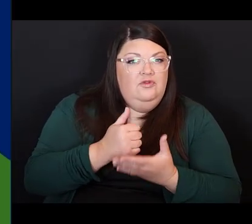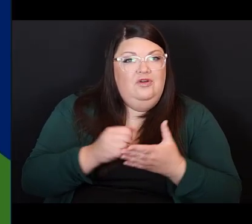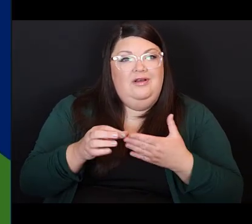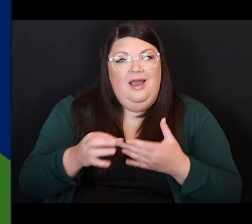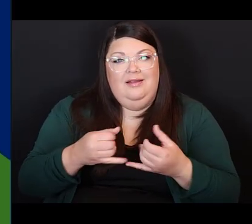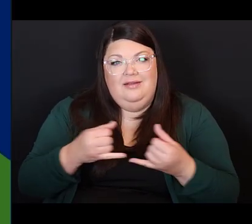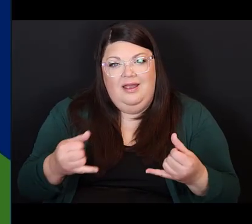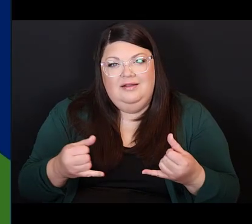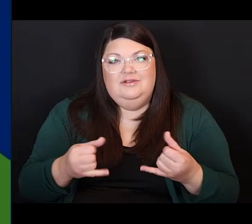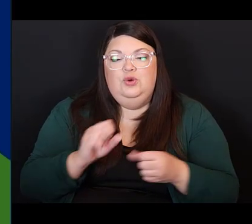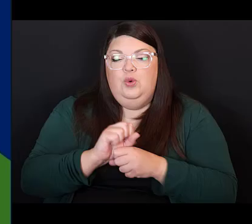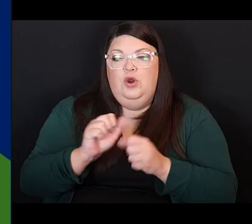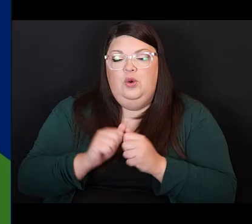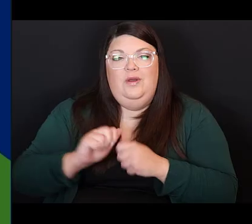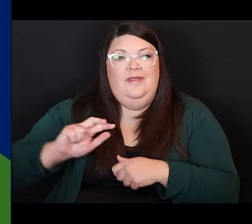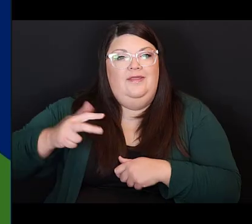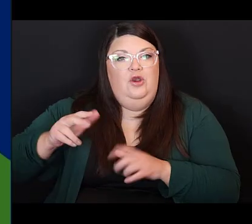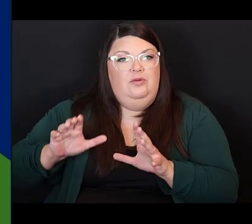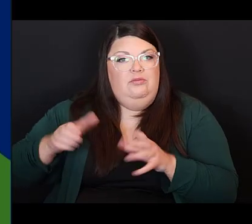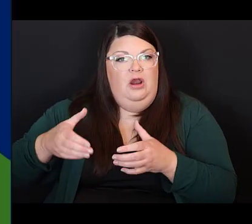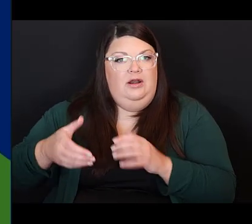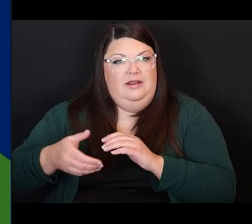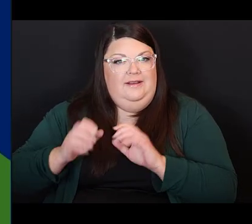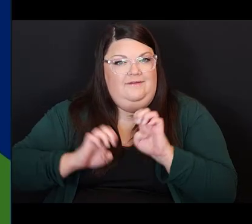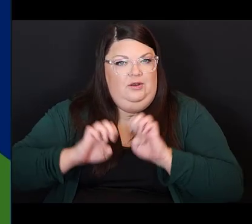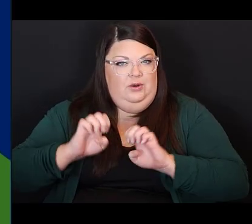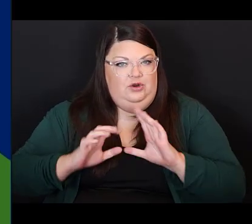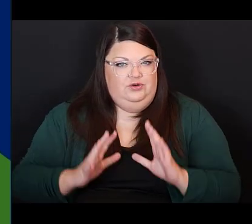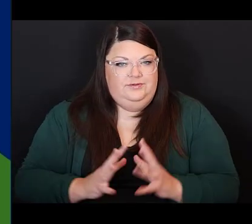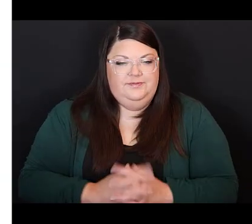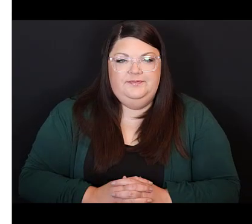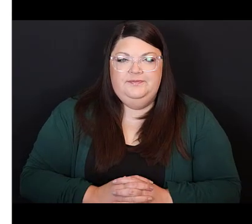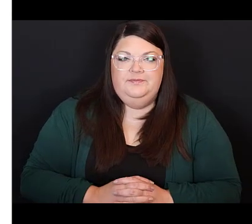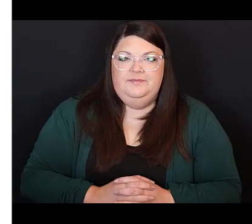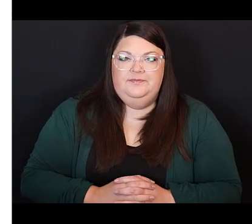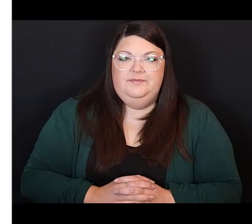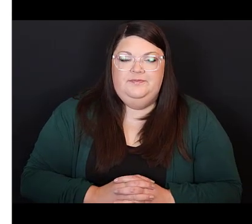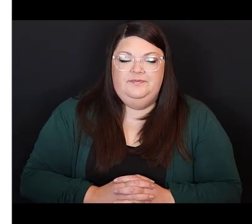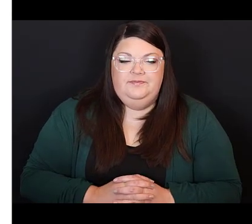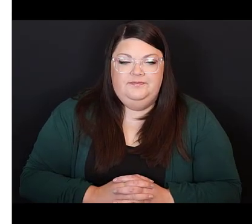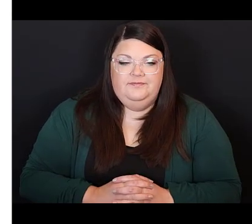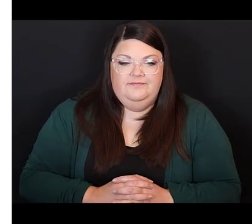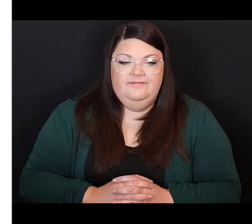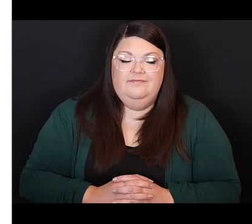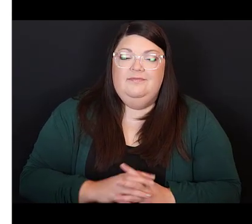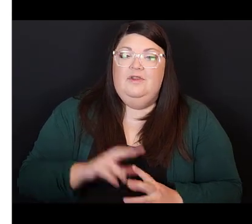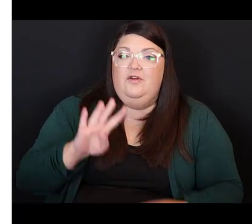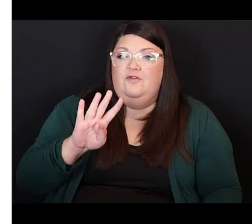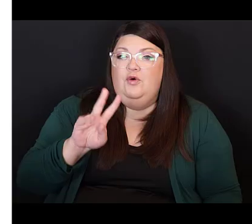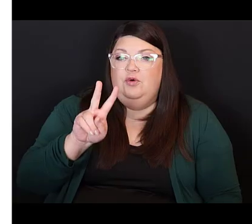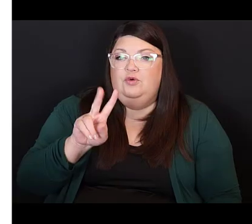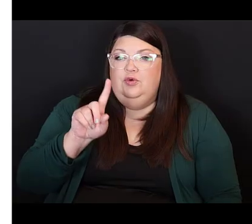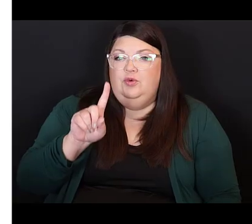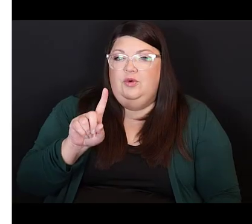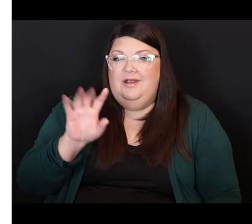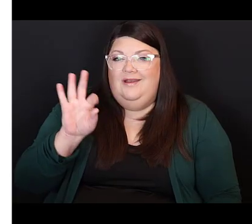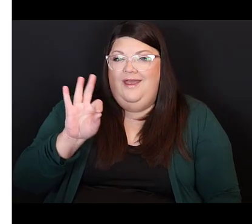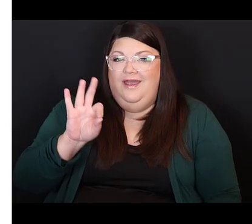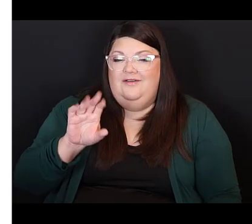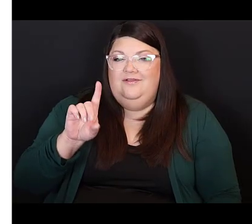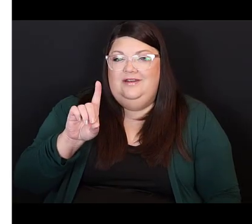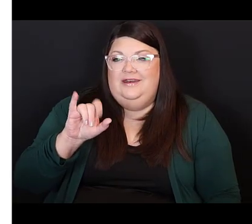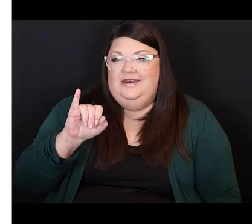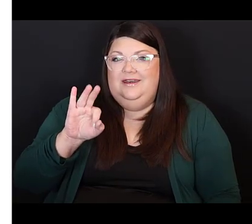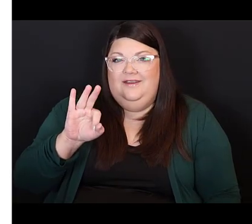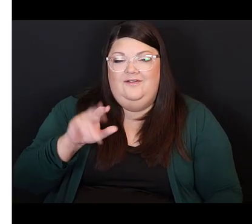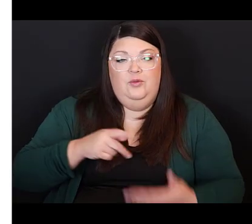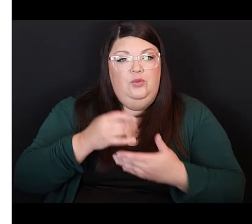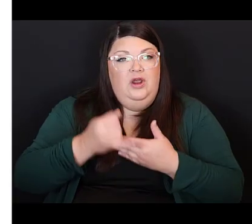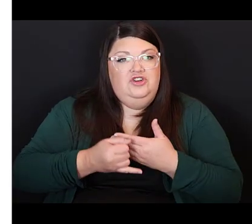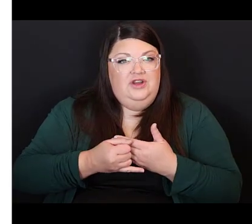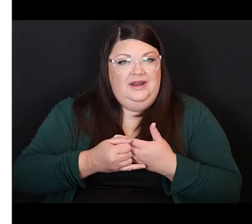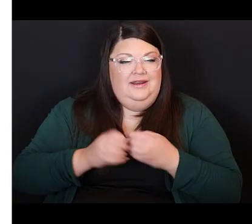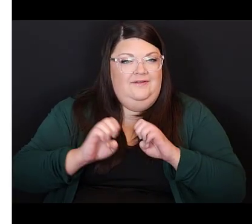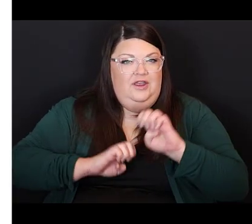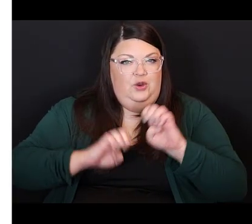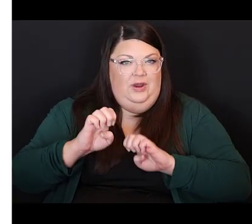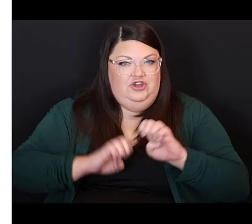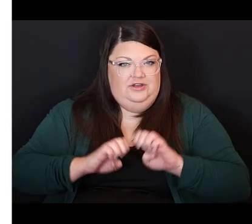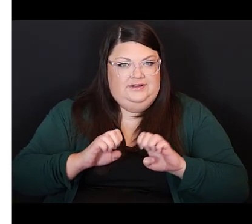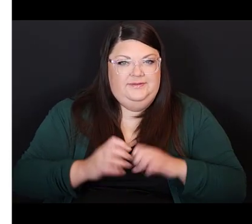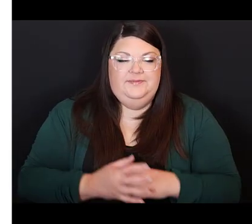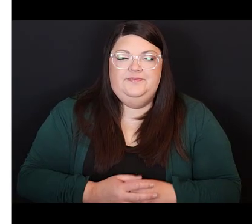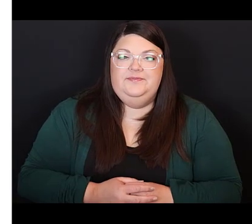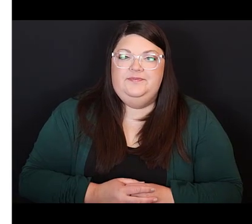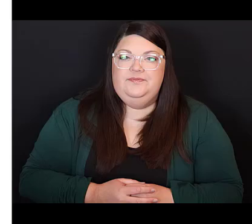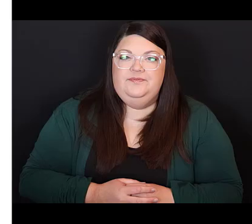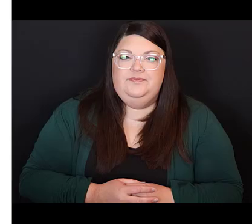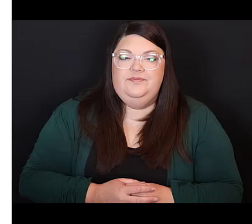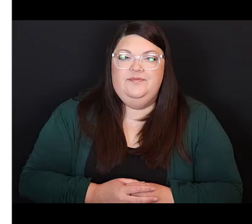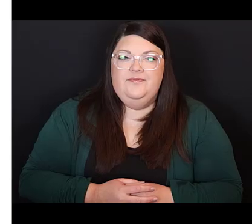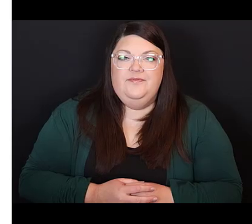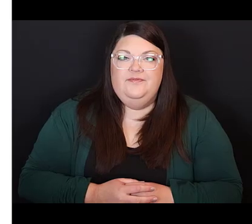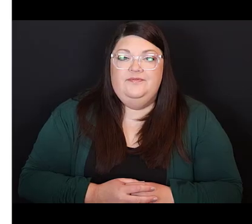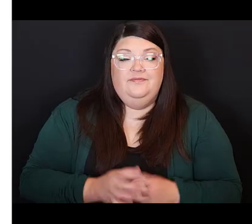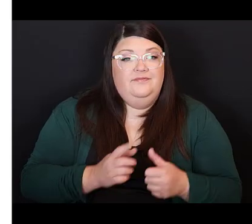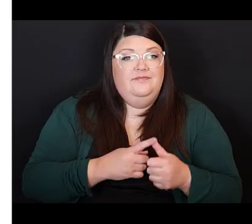Working with Third-Party Evaluators. Slide 2, 421F DIF Project Evaluations.